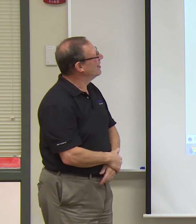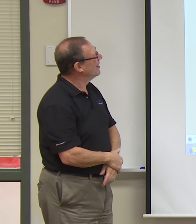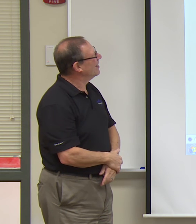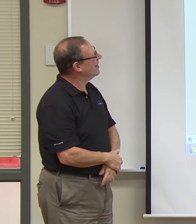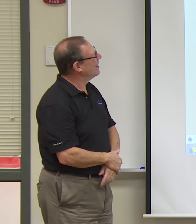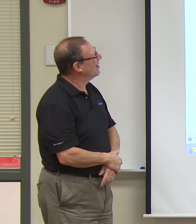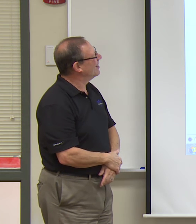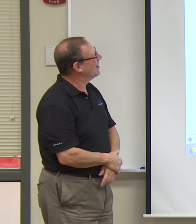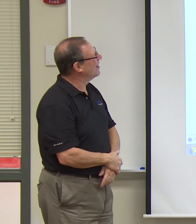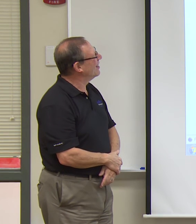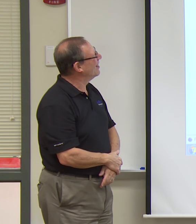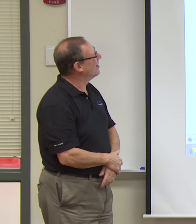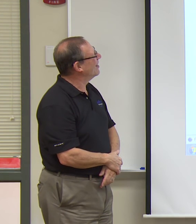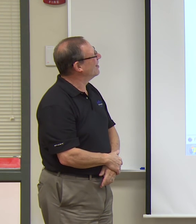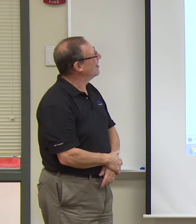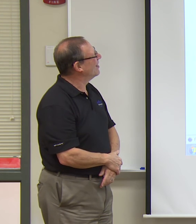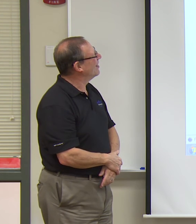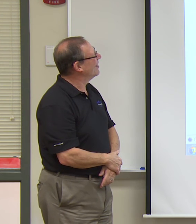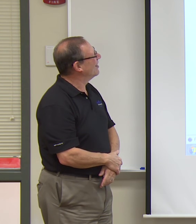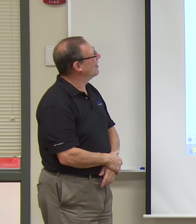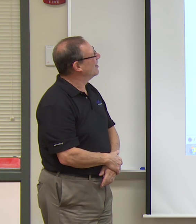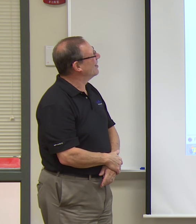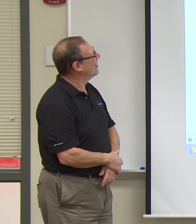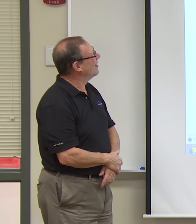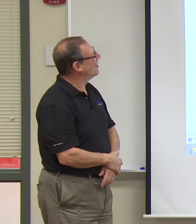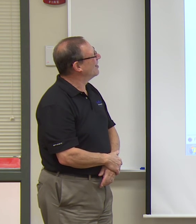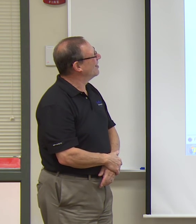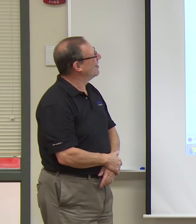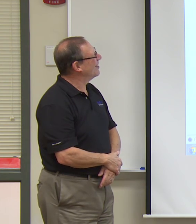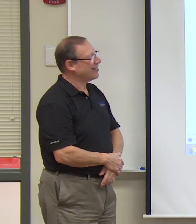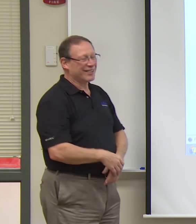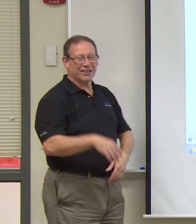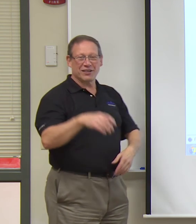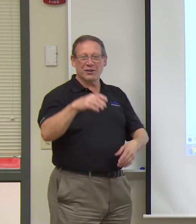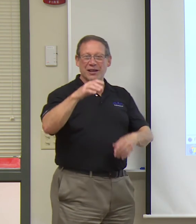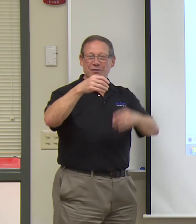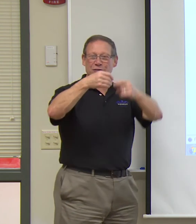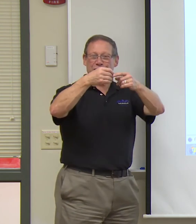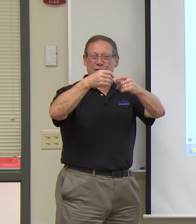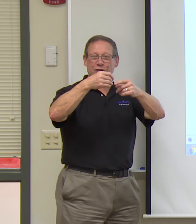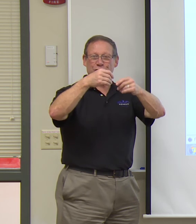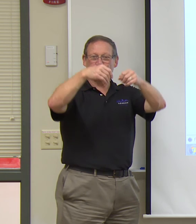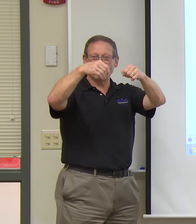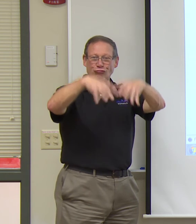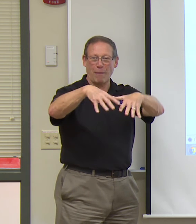you could just link to the drop box there. It gives it the name that it has in the drop box